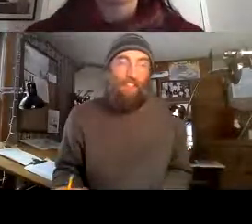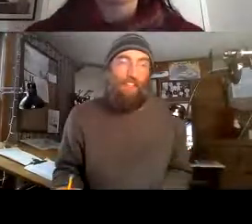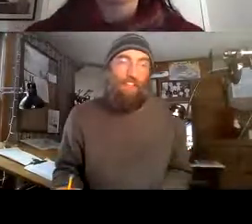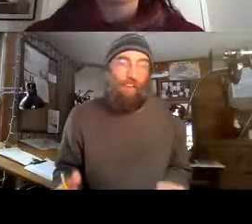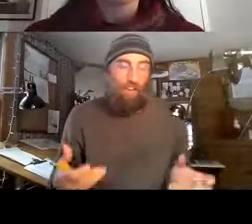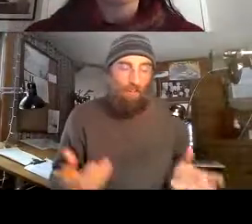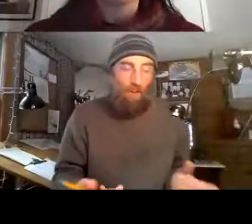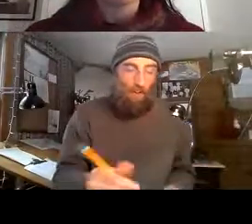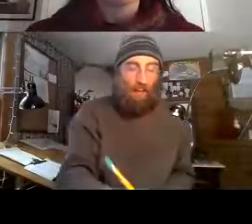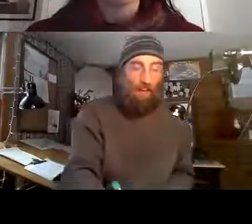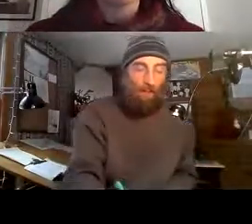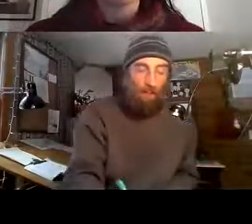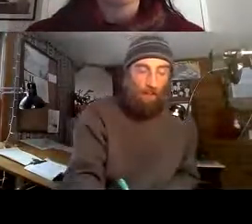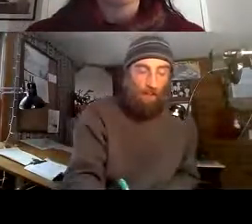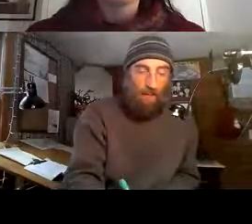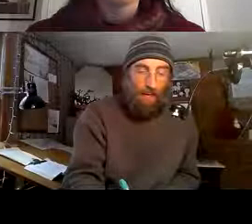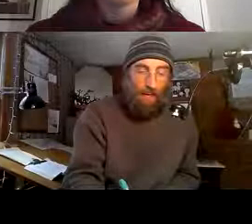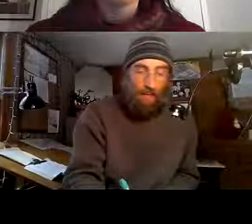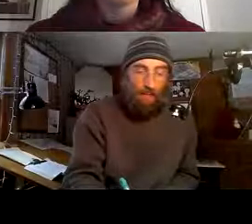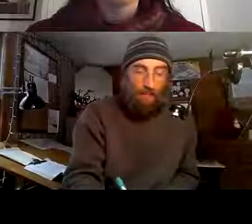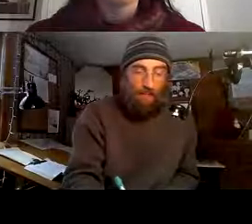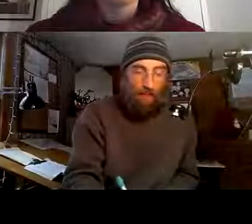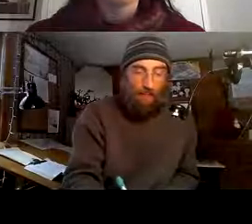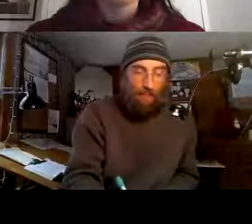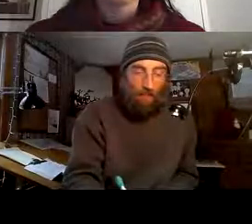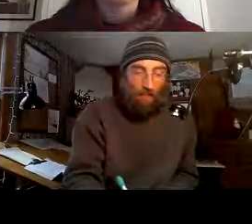until I started drawing it out, you know, and I could add some imagination